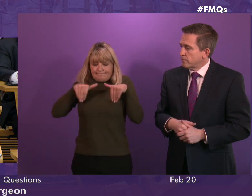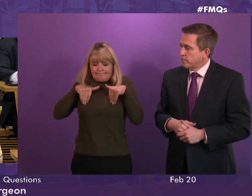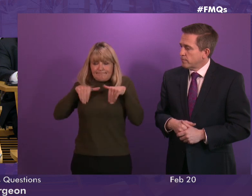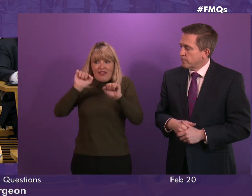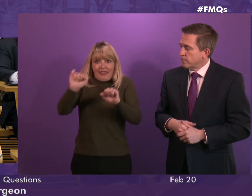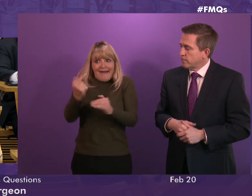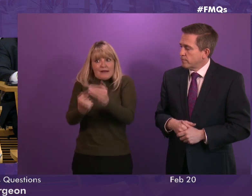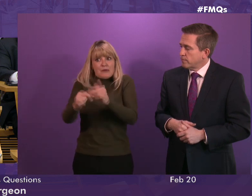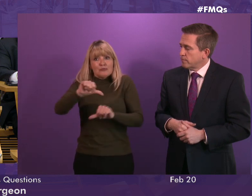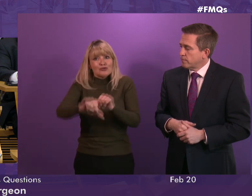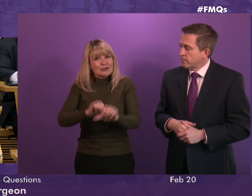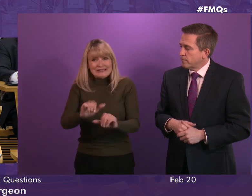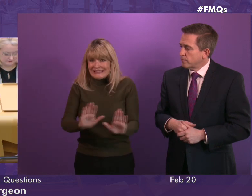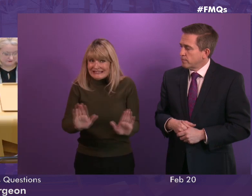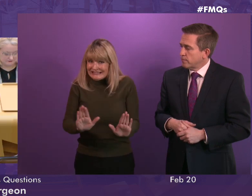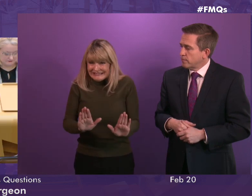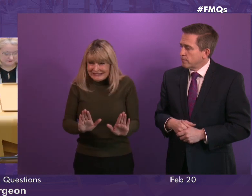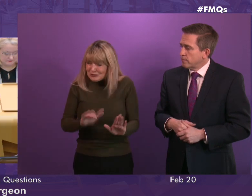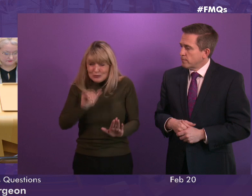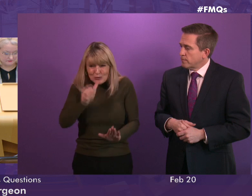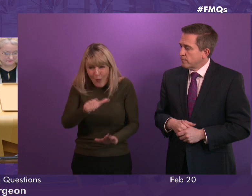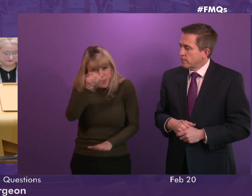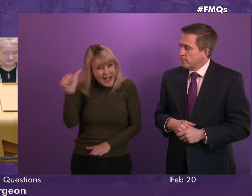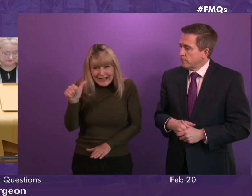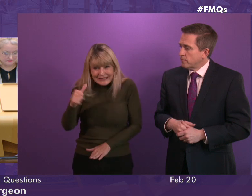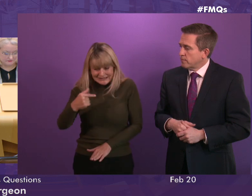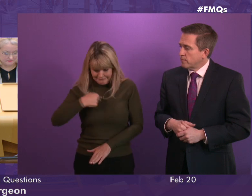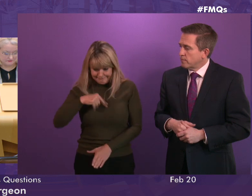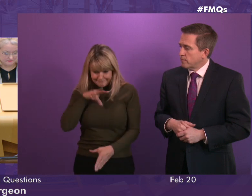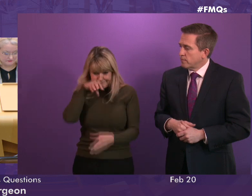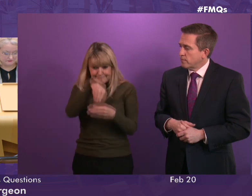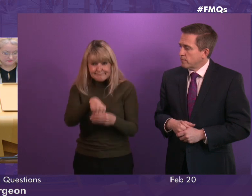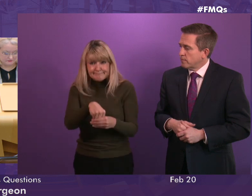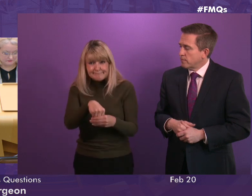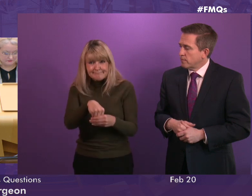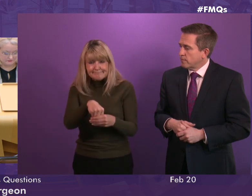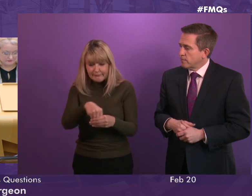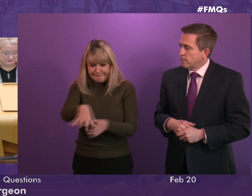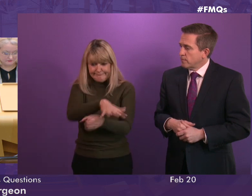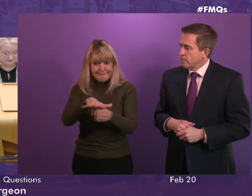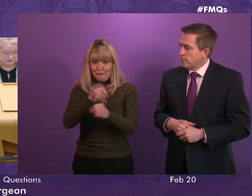It would not be in anybody’s interest for ministers to step into territory that is,